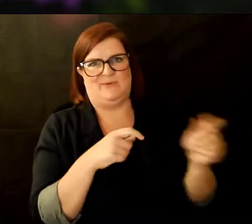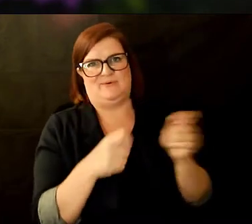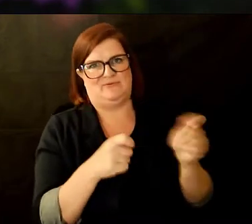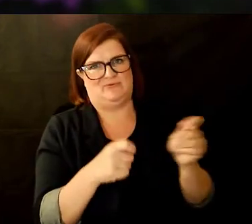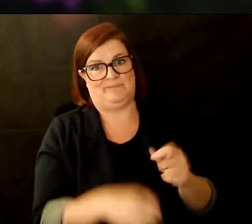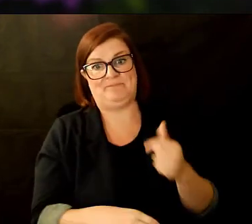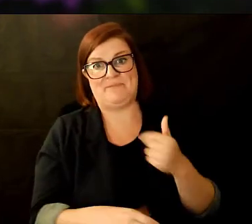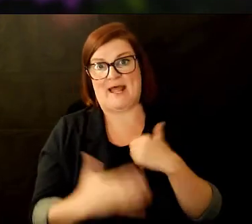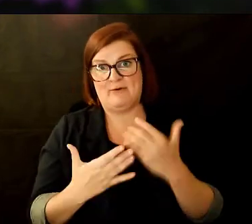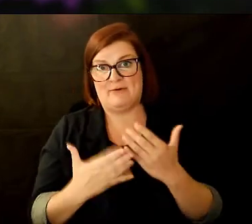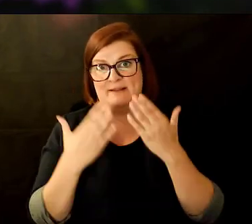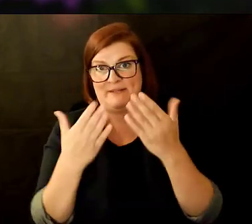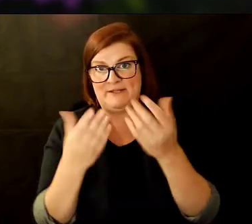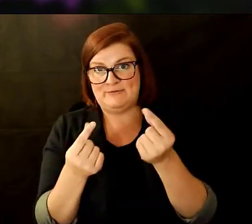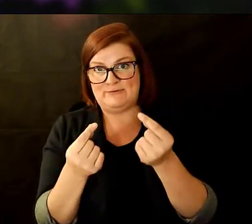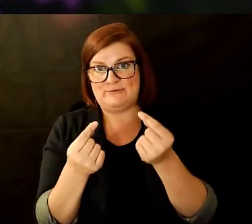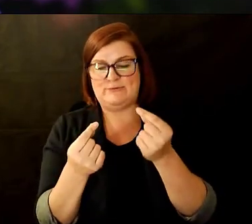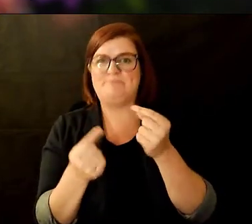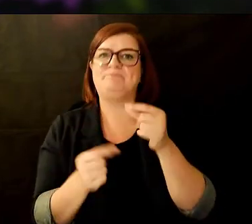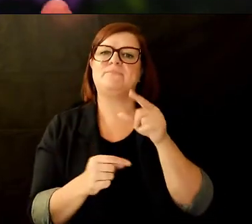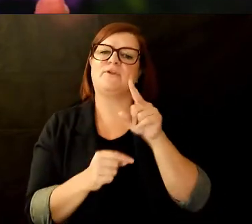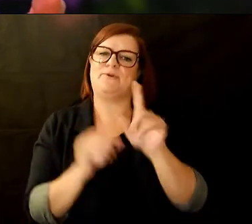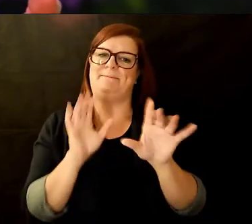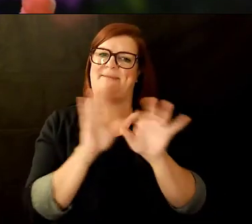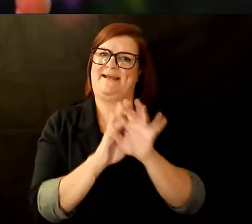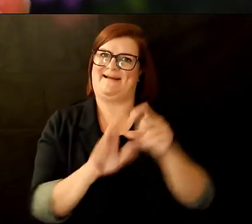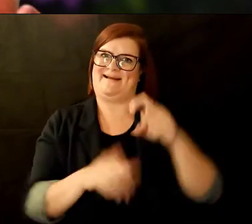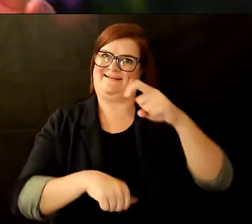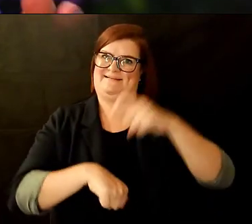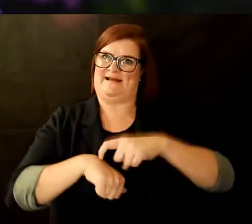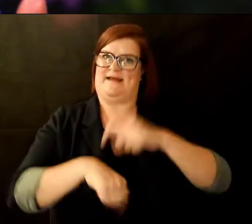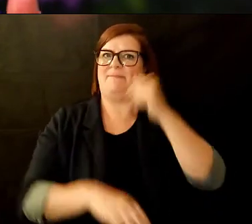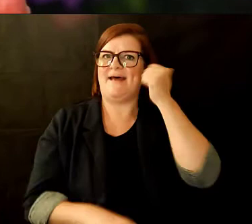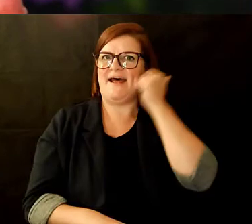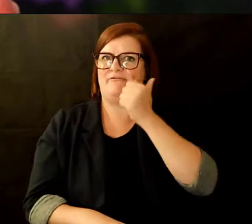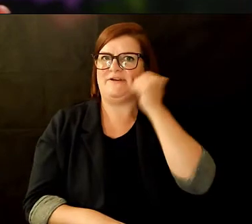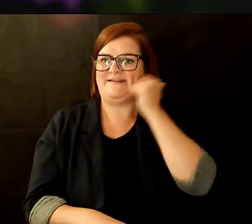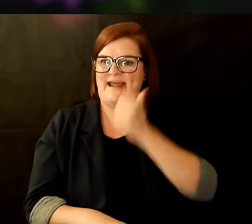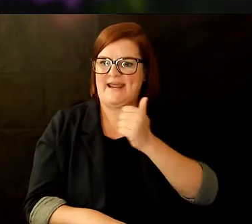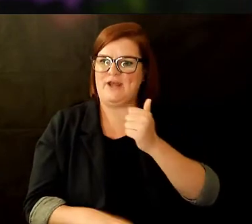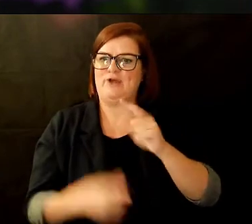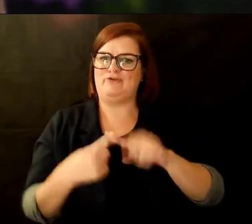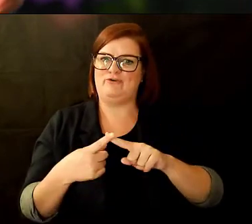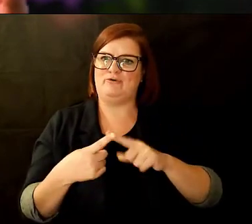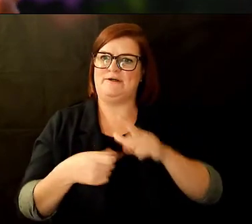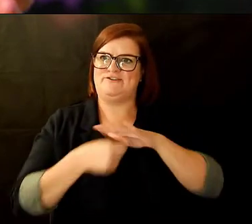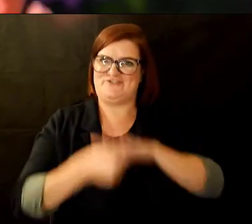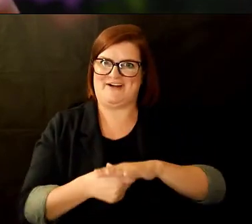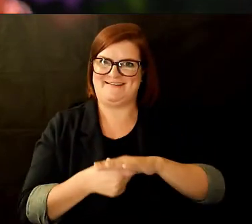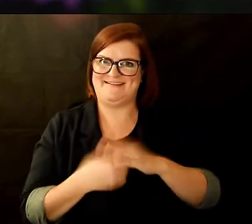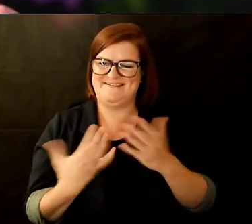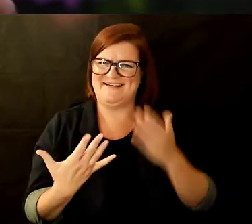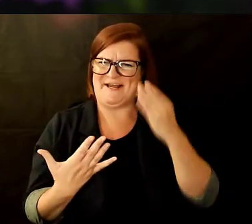I recommend that people actually pick a time of day of when they're going to be stressed. I know that sounds kind of funny,